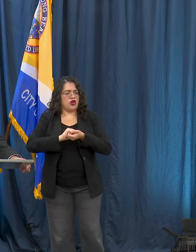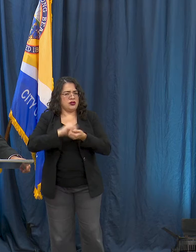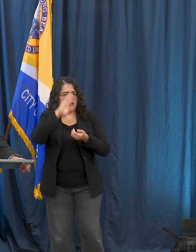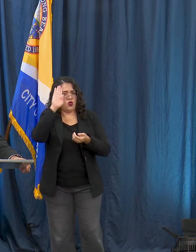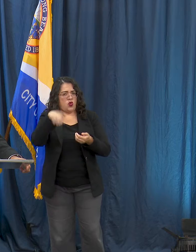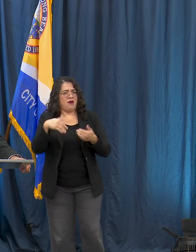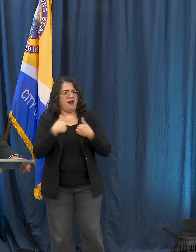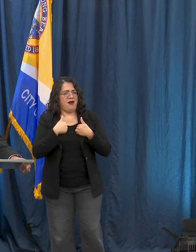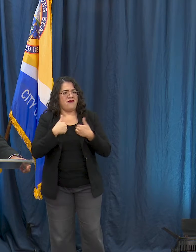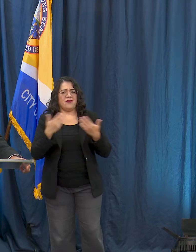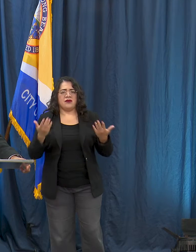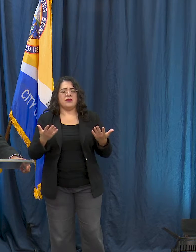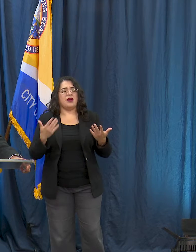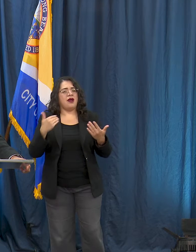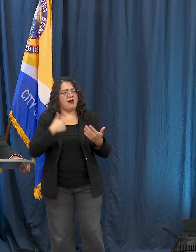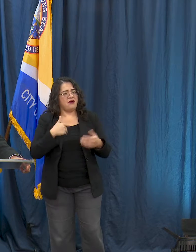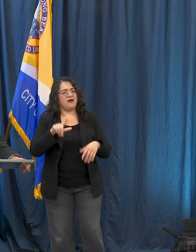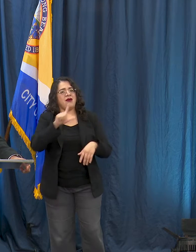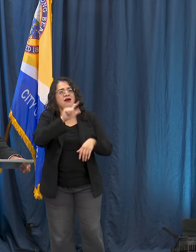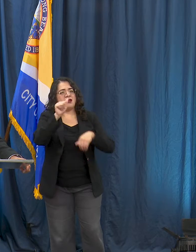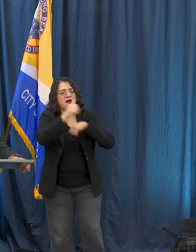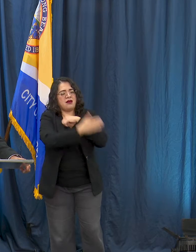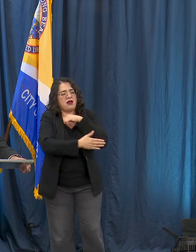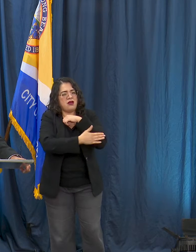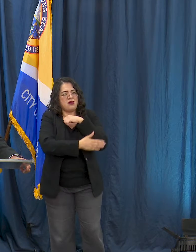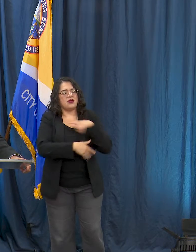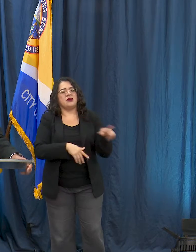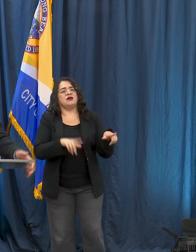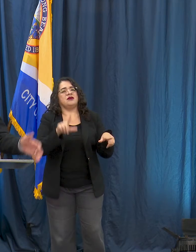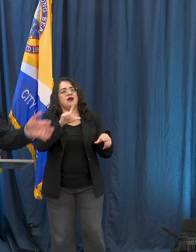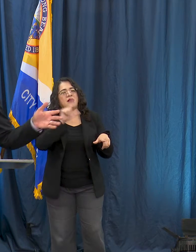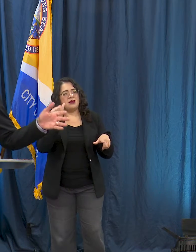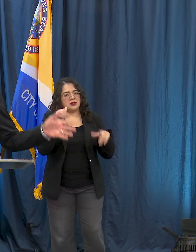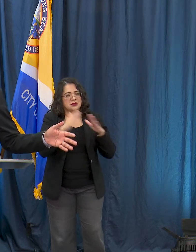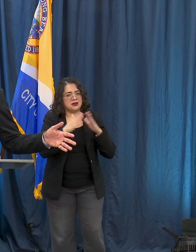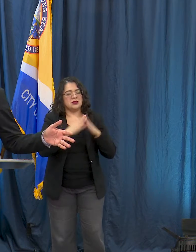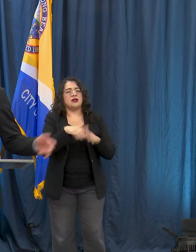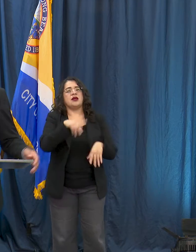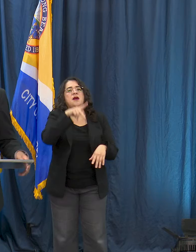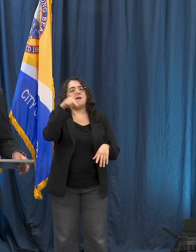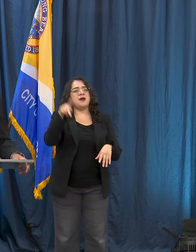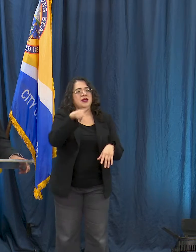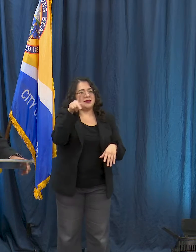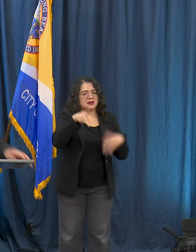we have a variance process that we went in with the county of Los Angeles on,